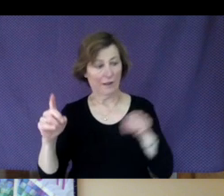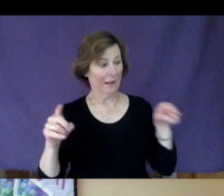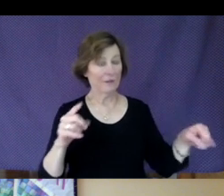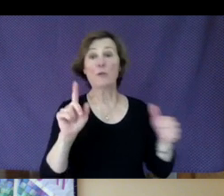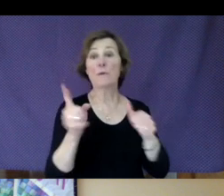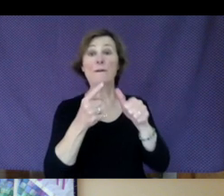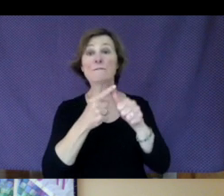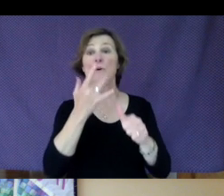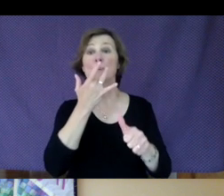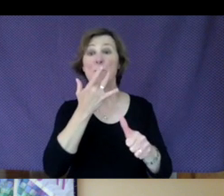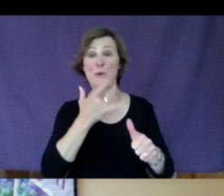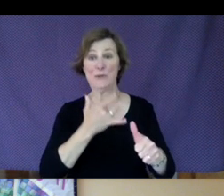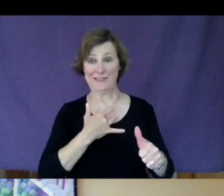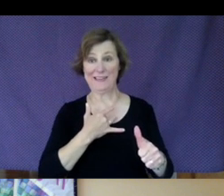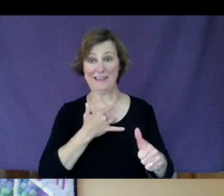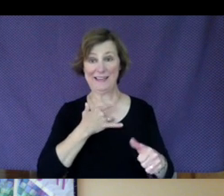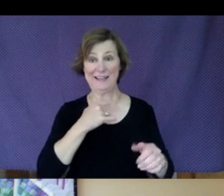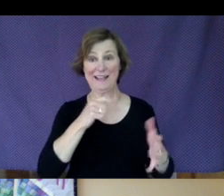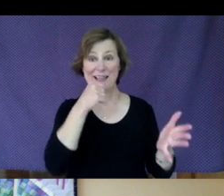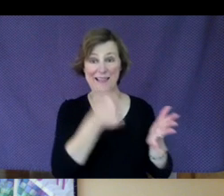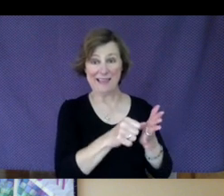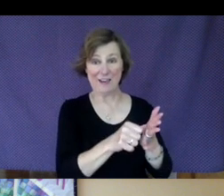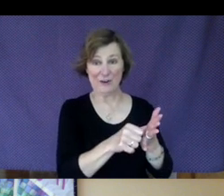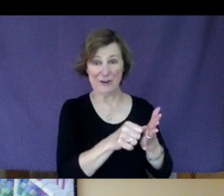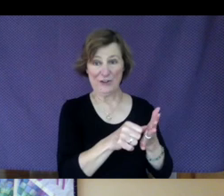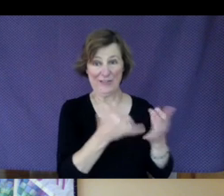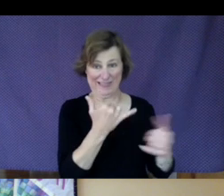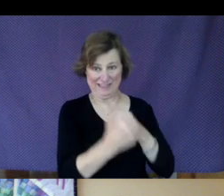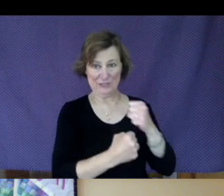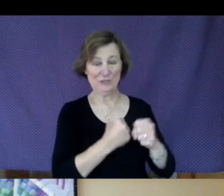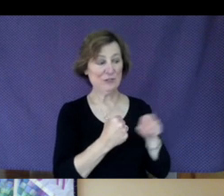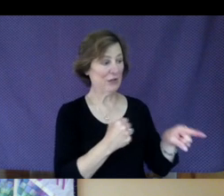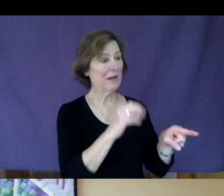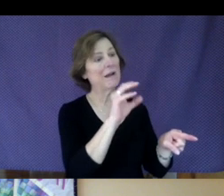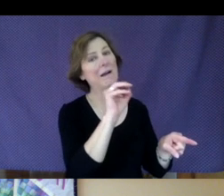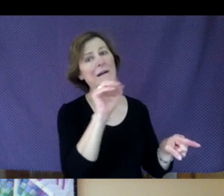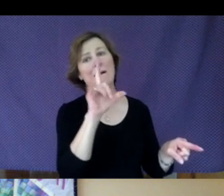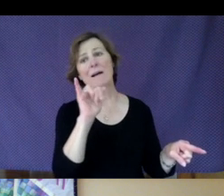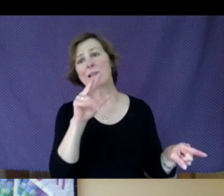Oliver Bailey We waited so long for you